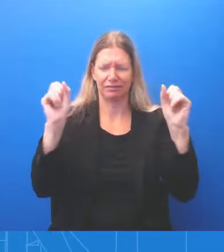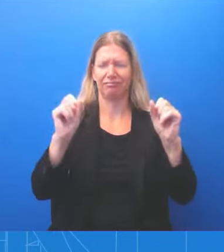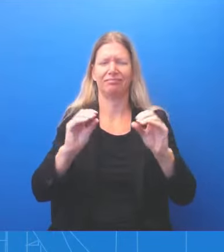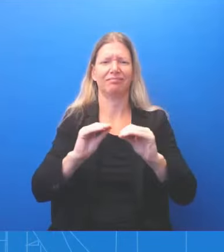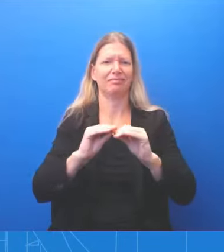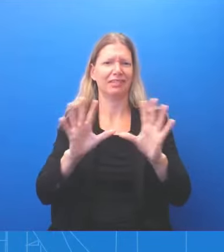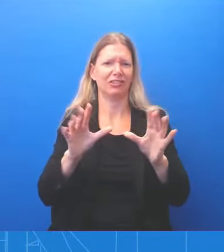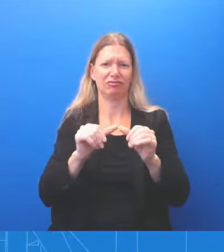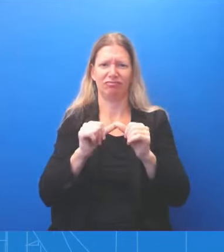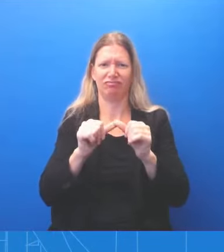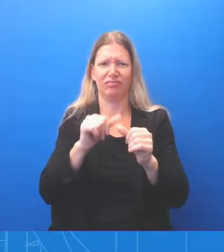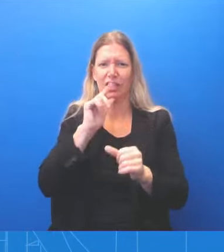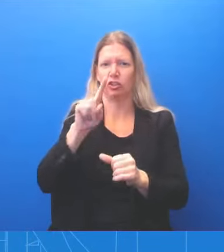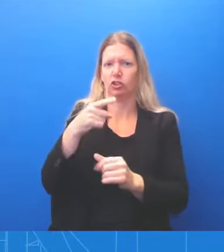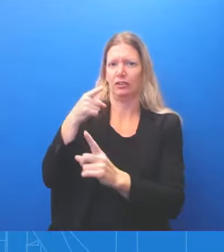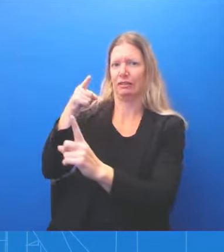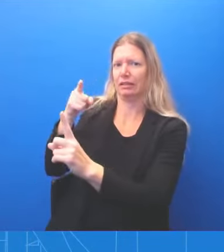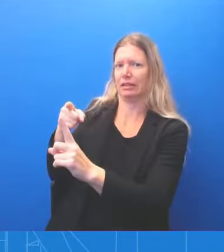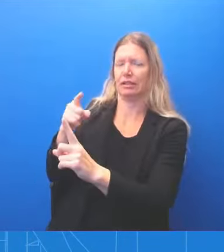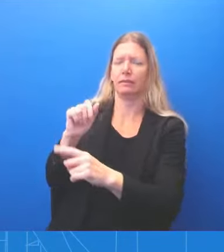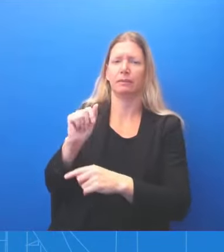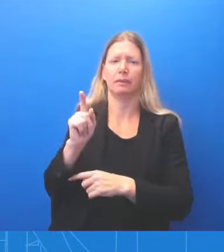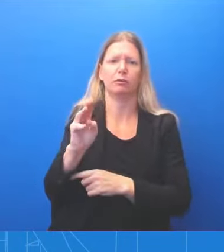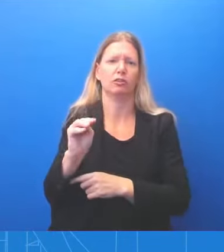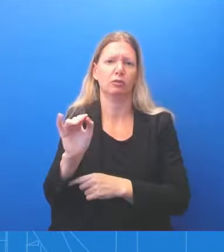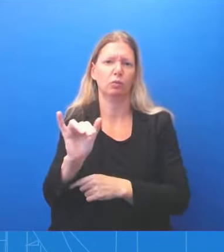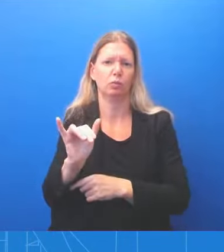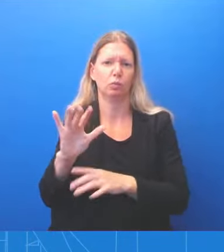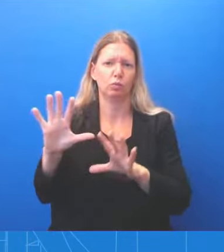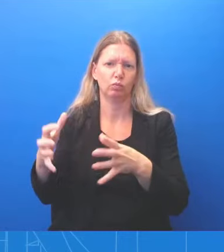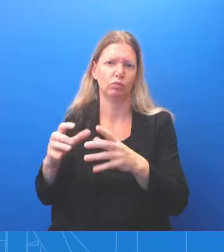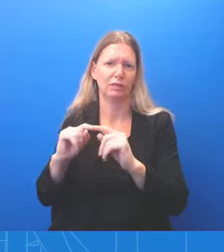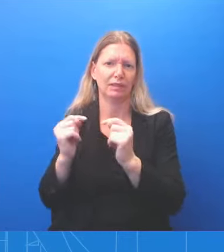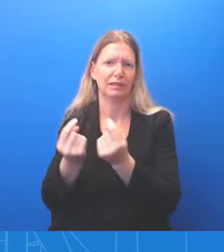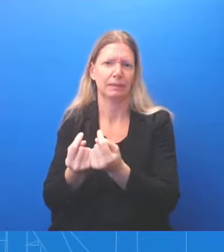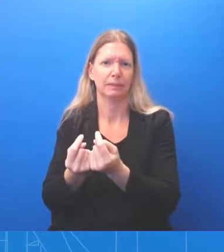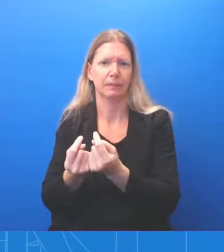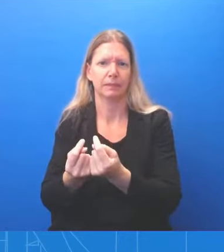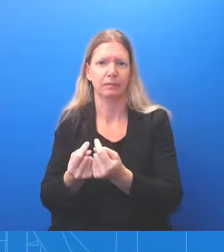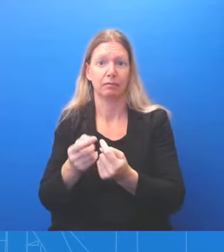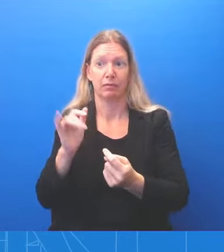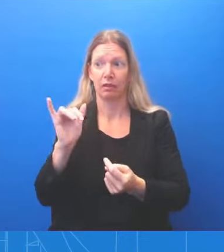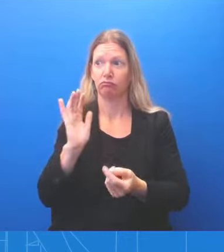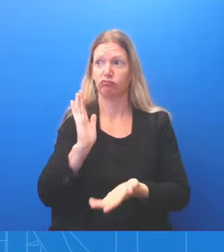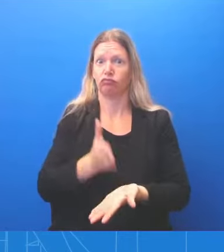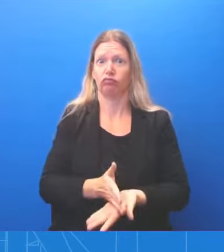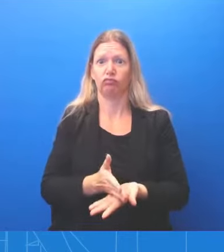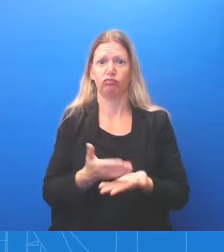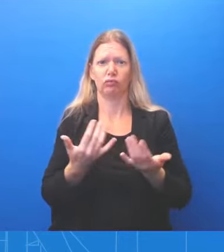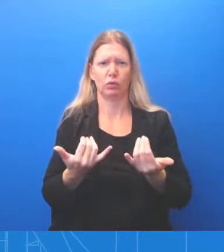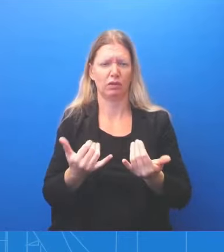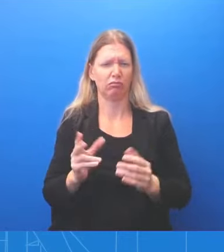And so, that doesn't end today or -- or -- and two years ago.